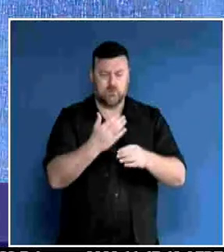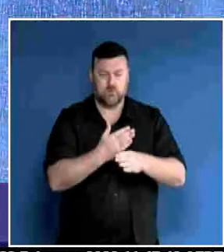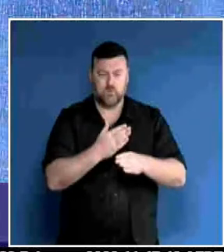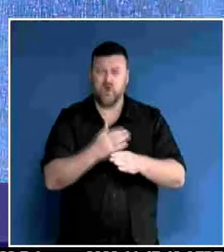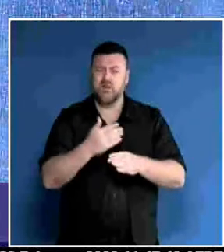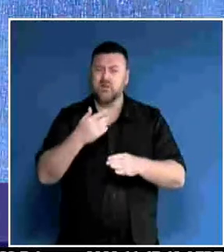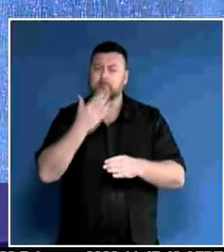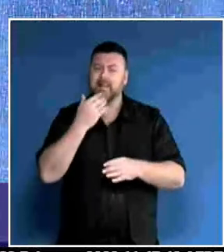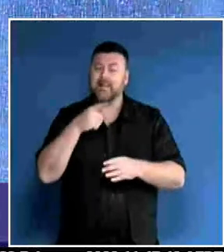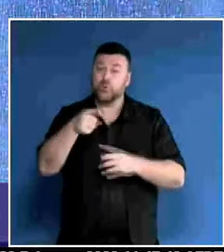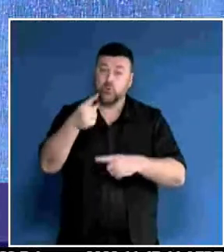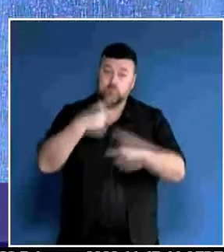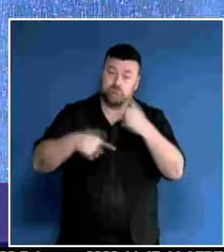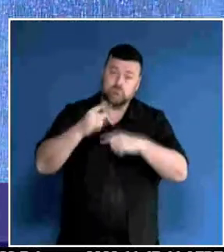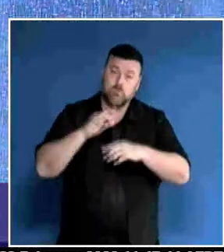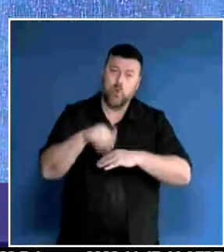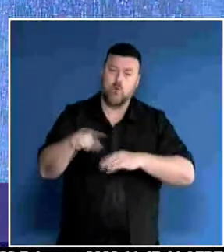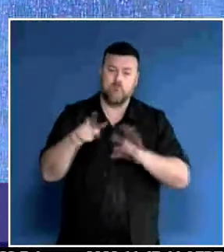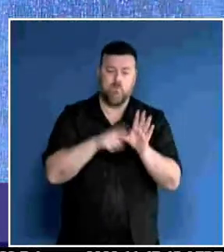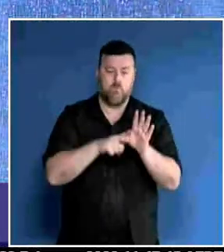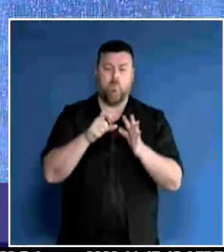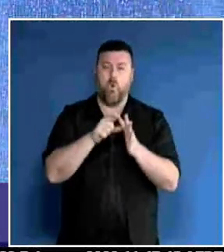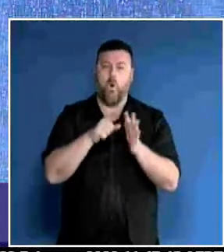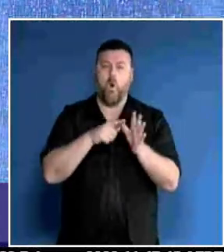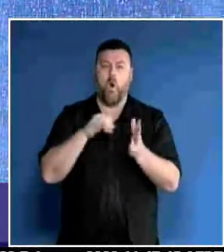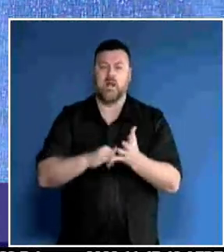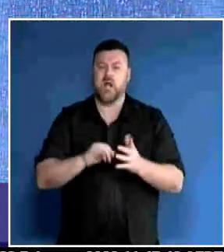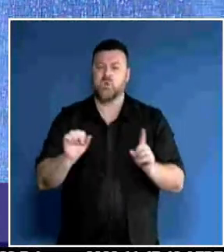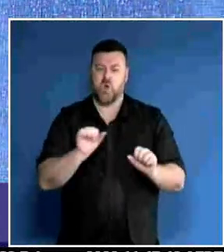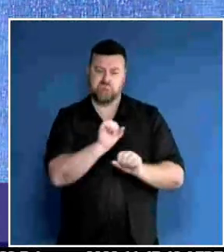of industries and whether or not there are limitations and why you think that might be?